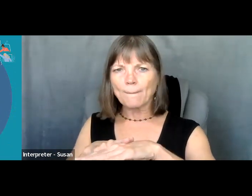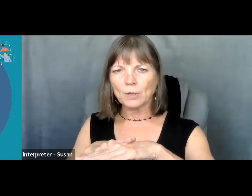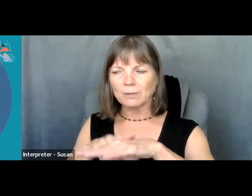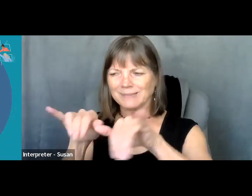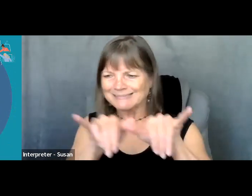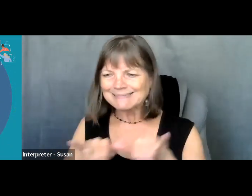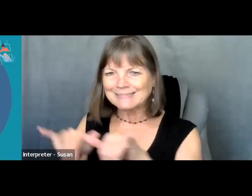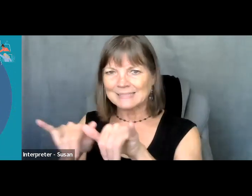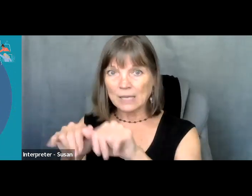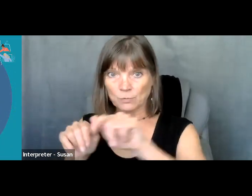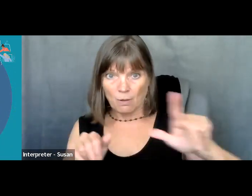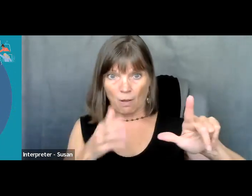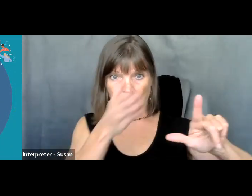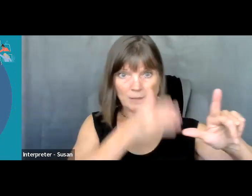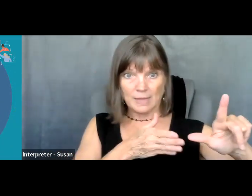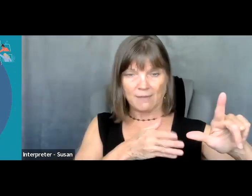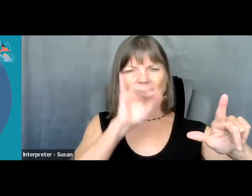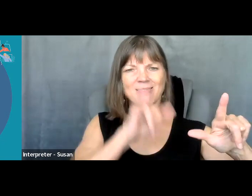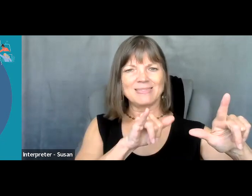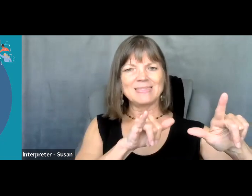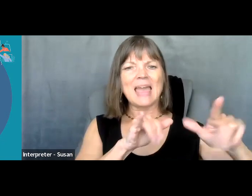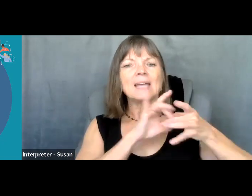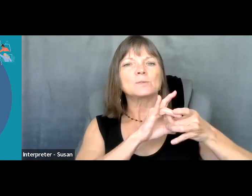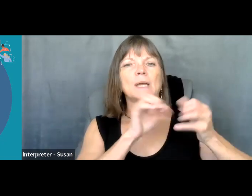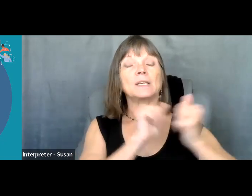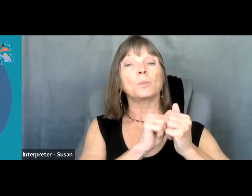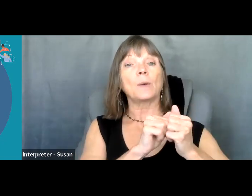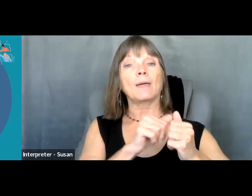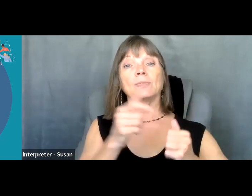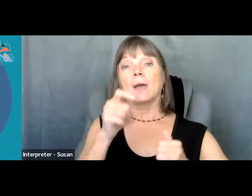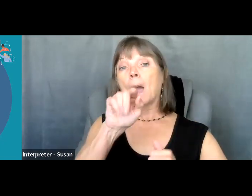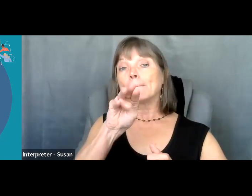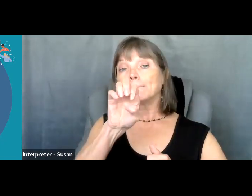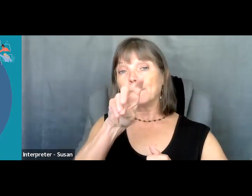Kelly Crosbie (she/her): So this particular measure is about medicaid children in emergency departments and Dss settings